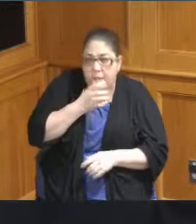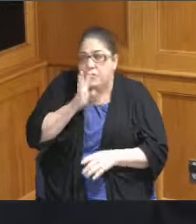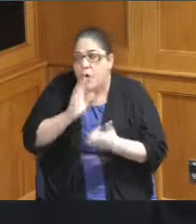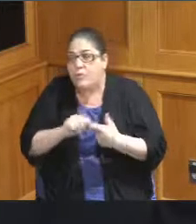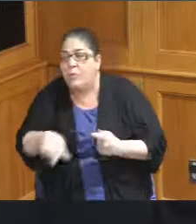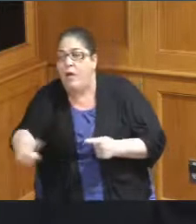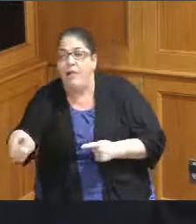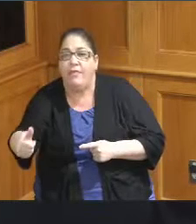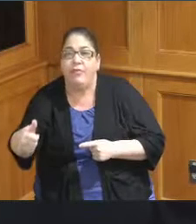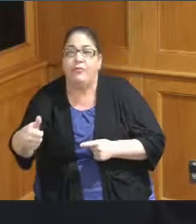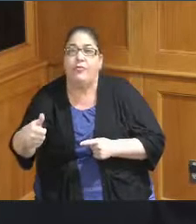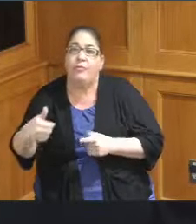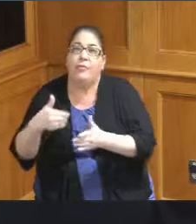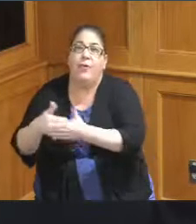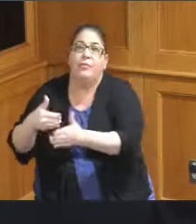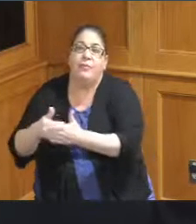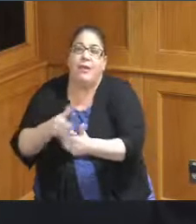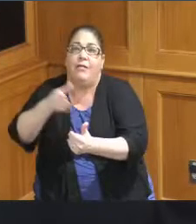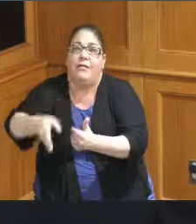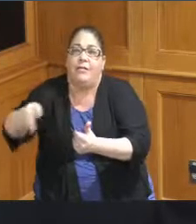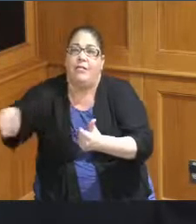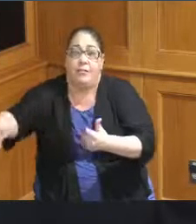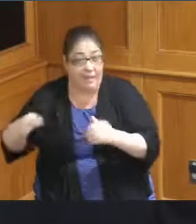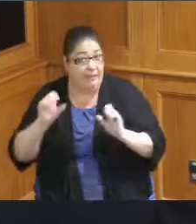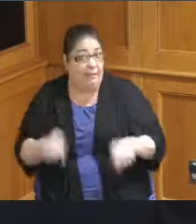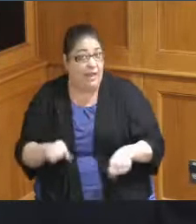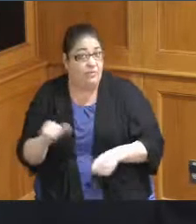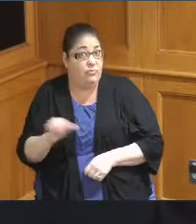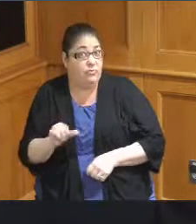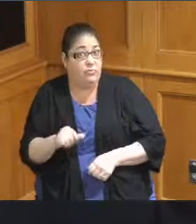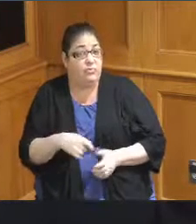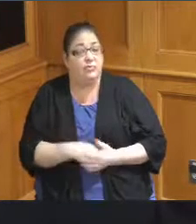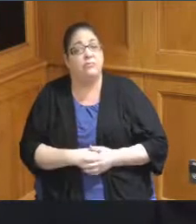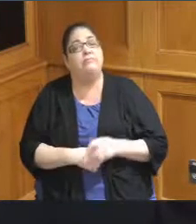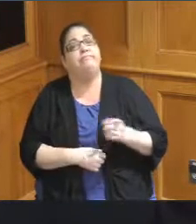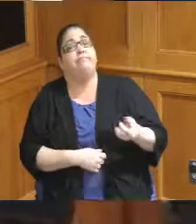I would think that might be an option also and again depending on the circumstances